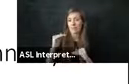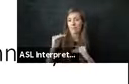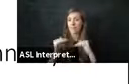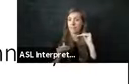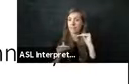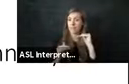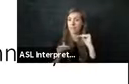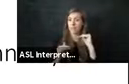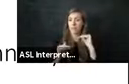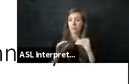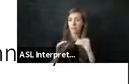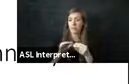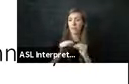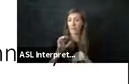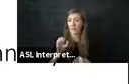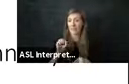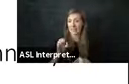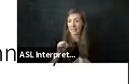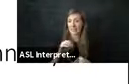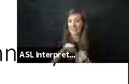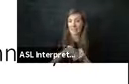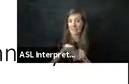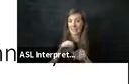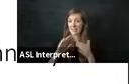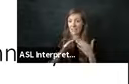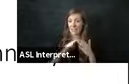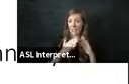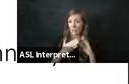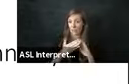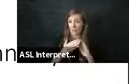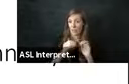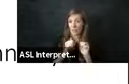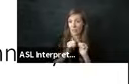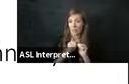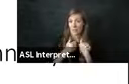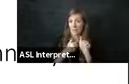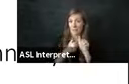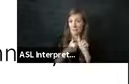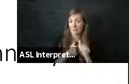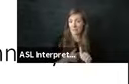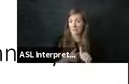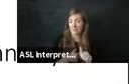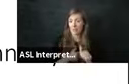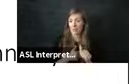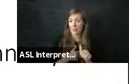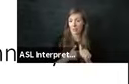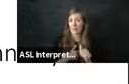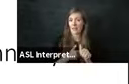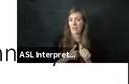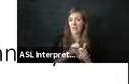cases in the Latinx community, with the cases tracked so far in this school year.